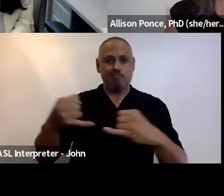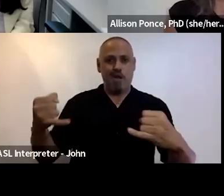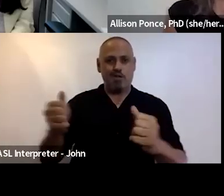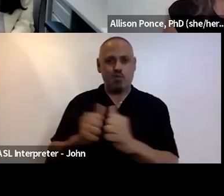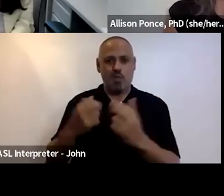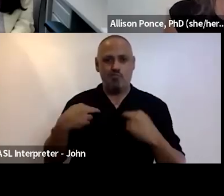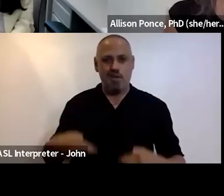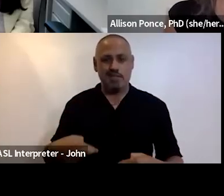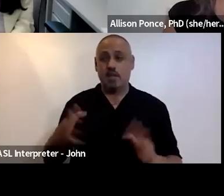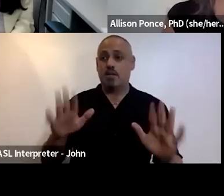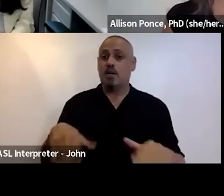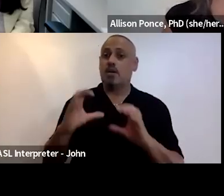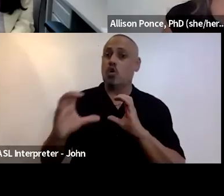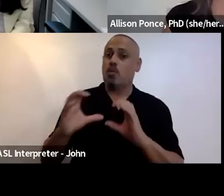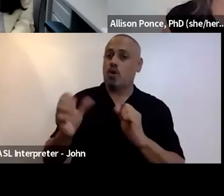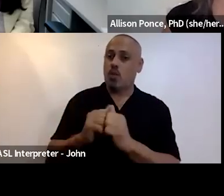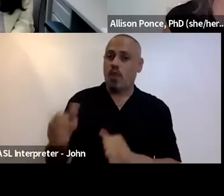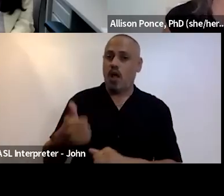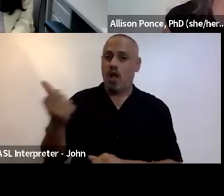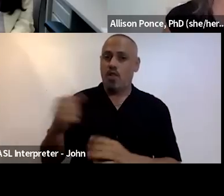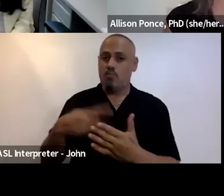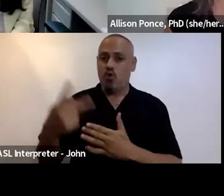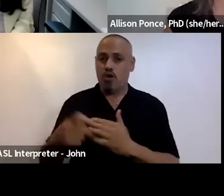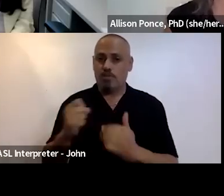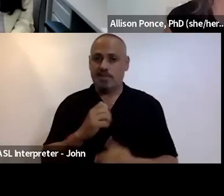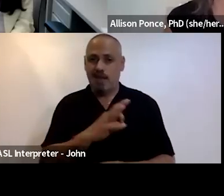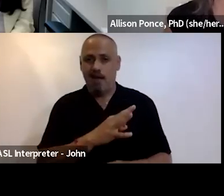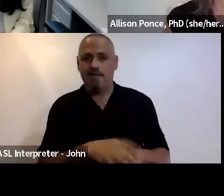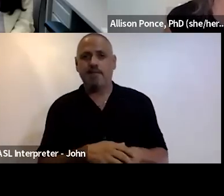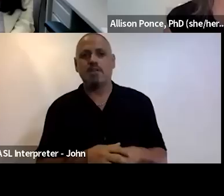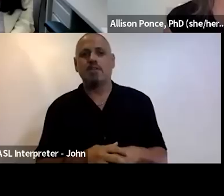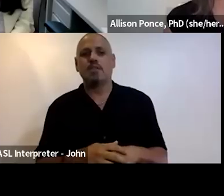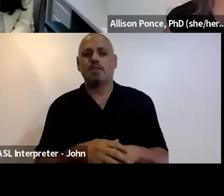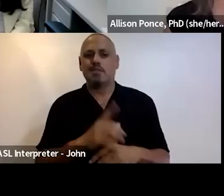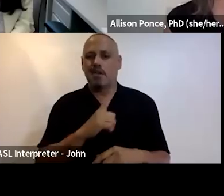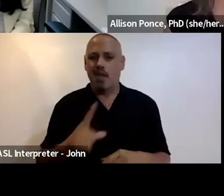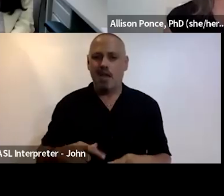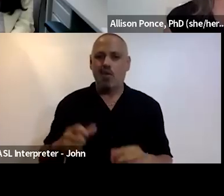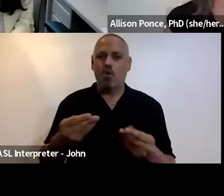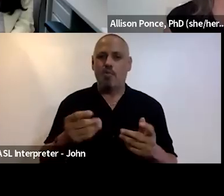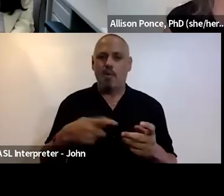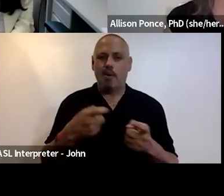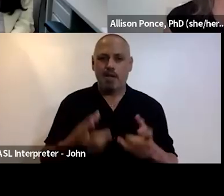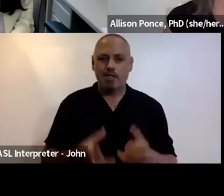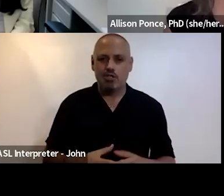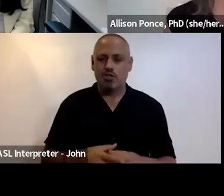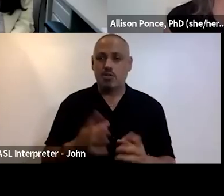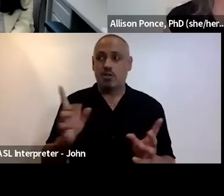communicating with other program staff and the landlord, property manager, just to make sure that everybody